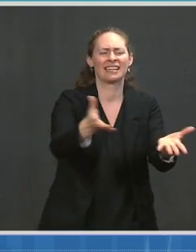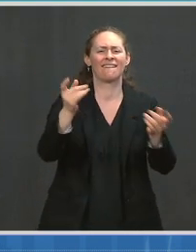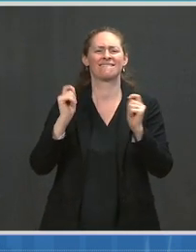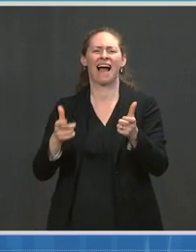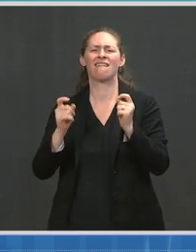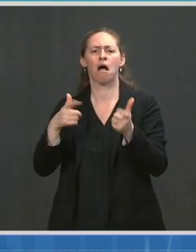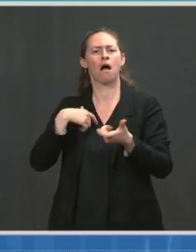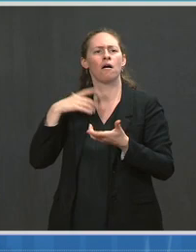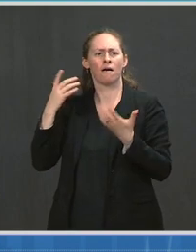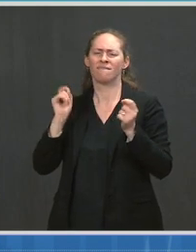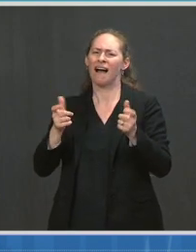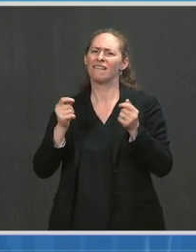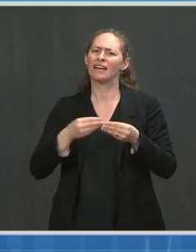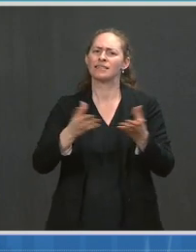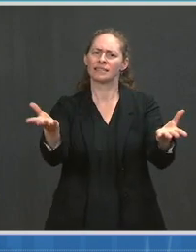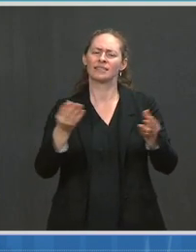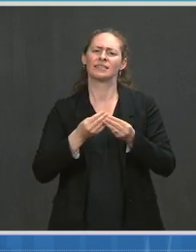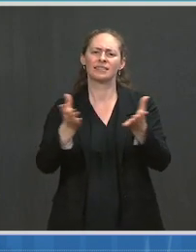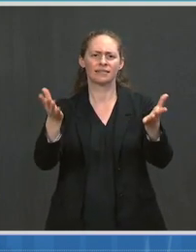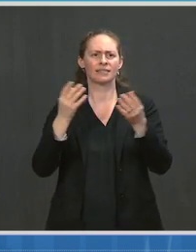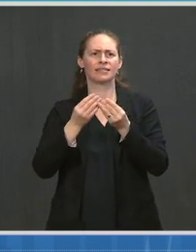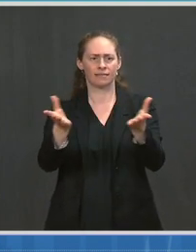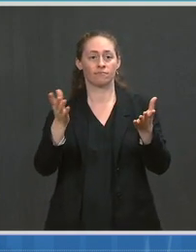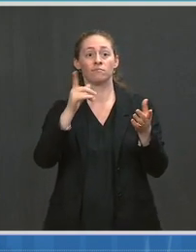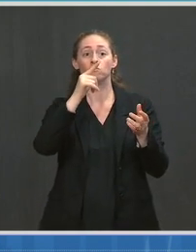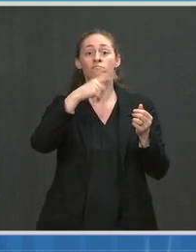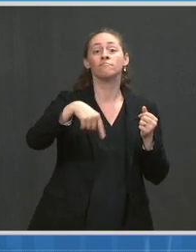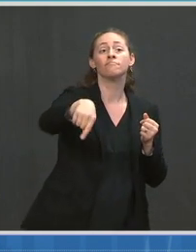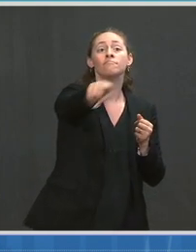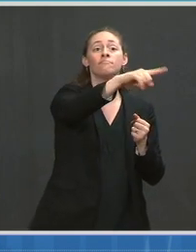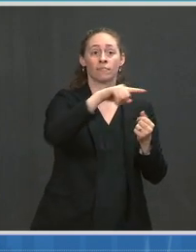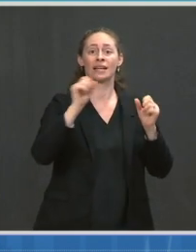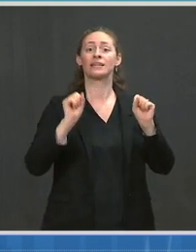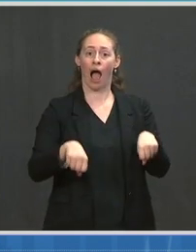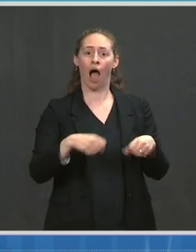On vaccinators in the field, we've deployed over 6,500 federal personnel